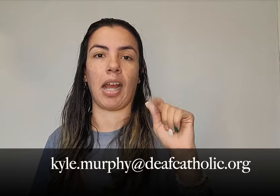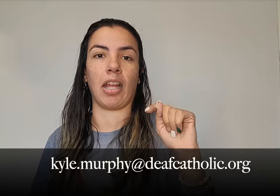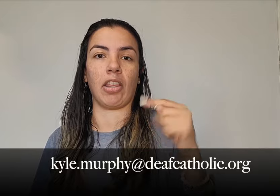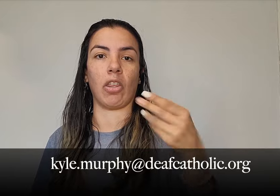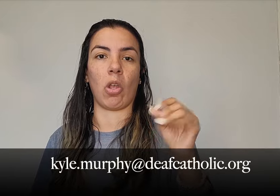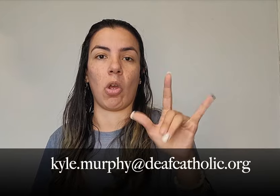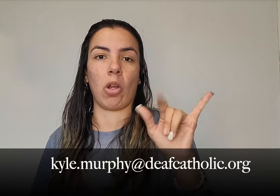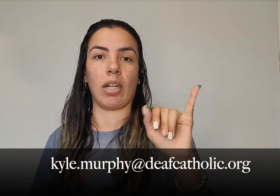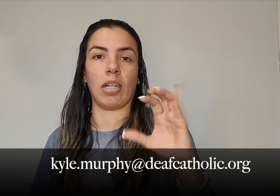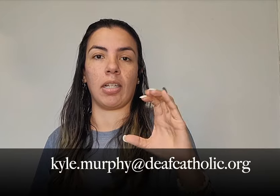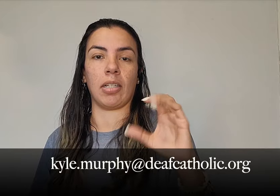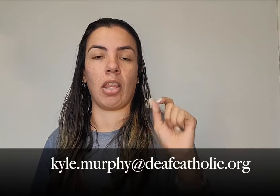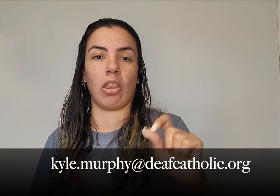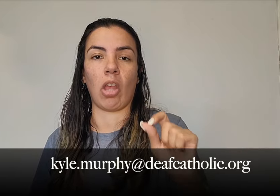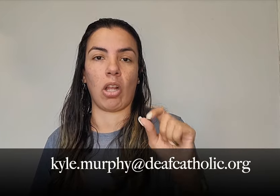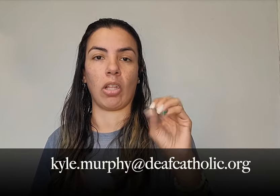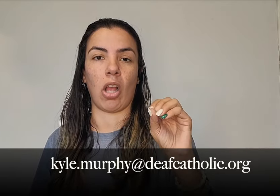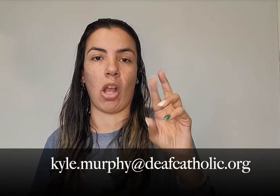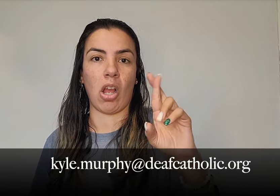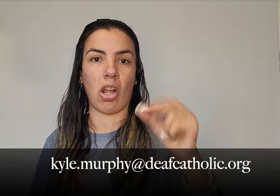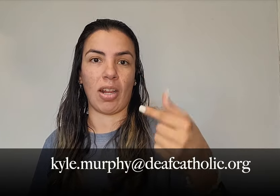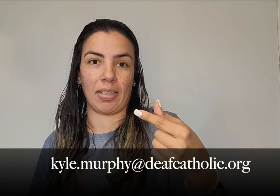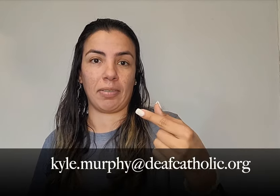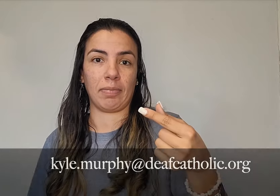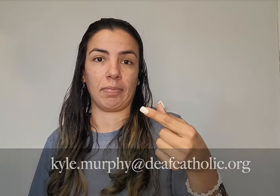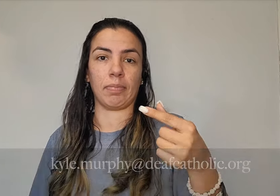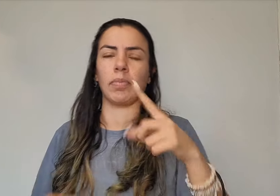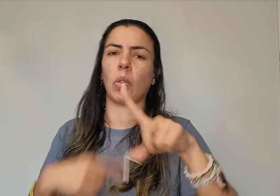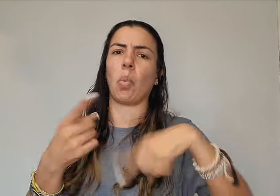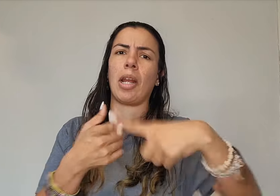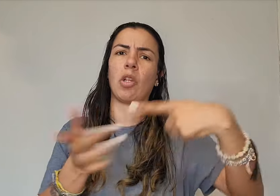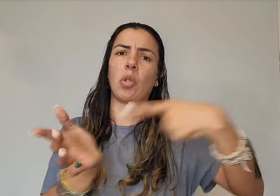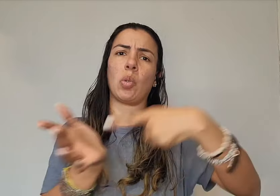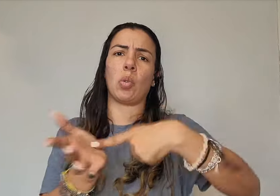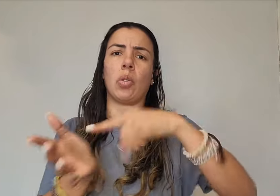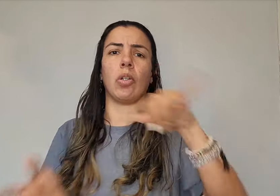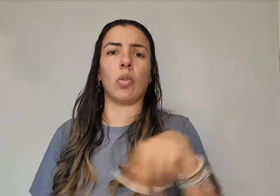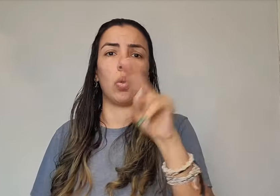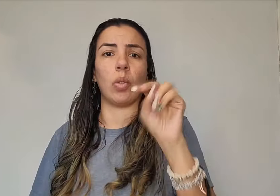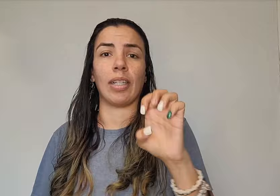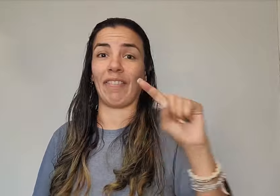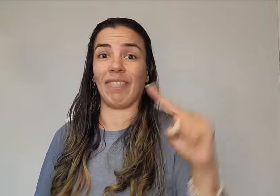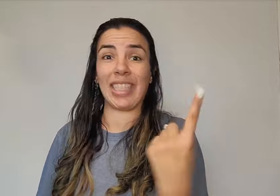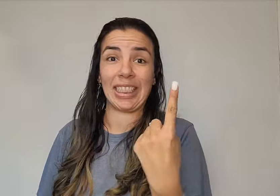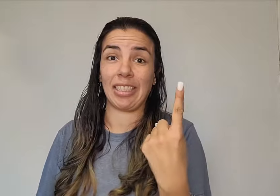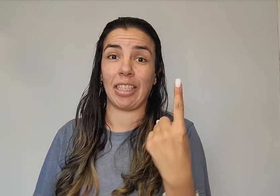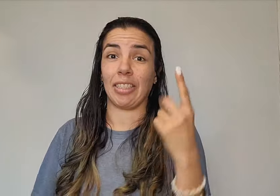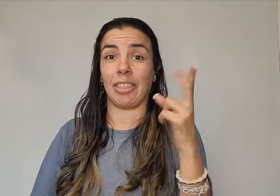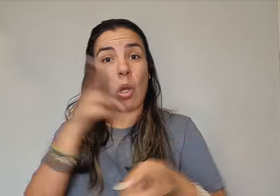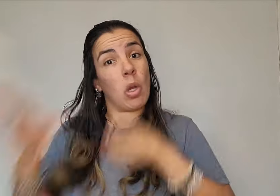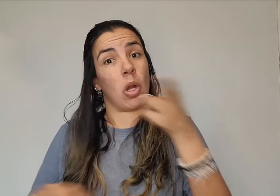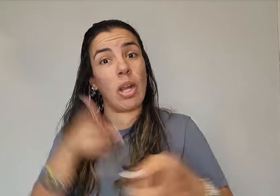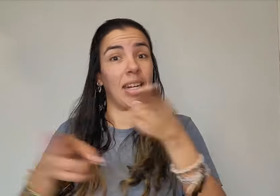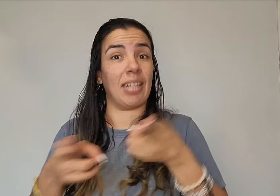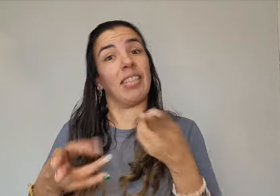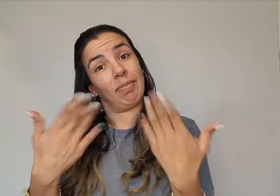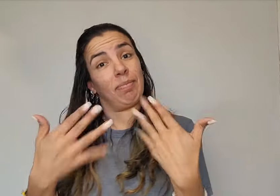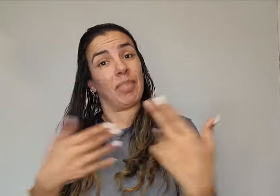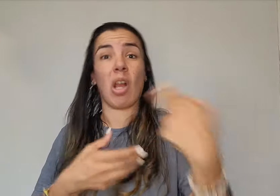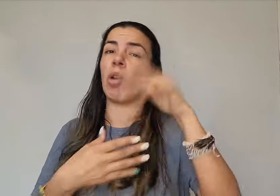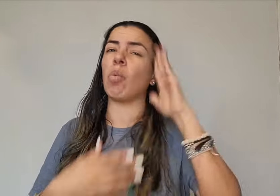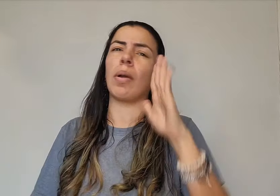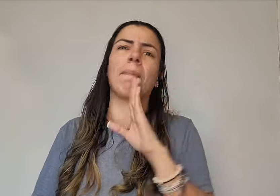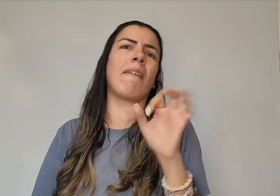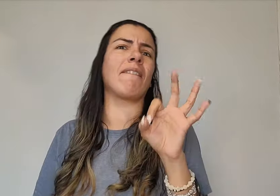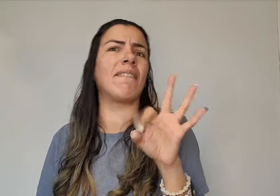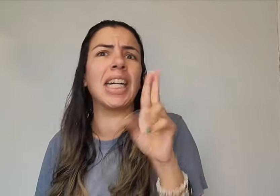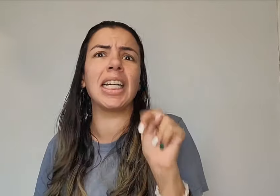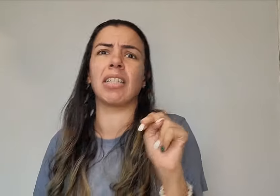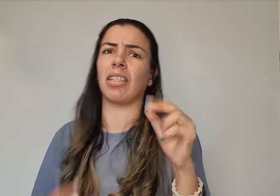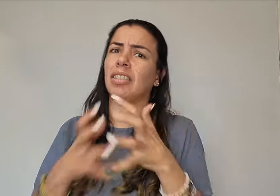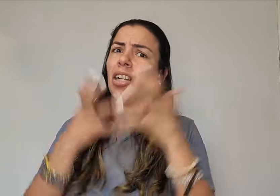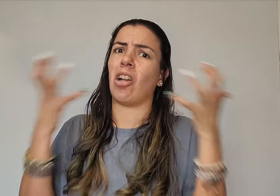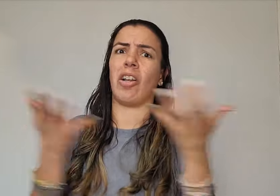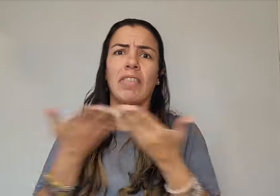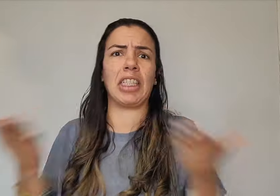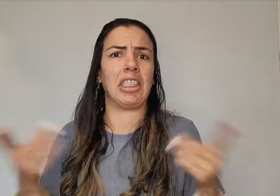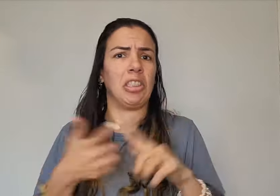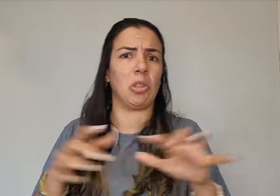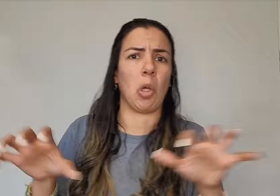email kyle.murphy@deafcatholic.org and that application is due June 1st so hurry and apply and please